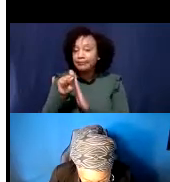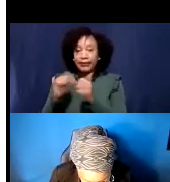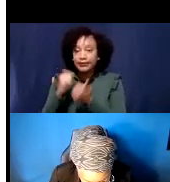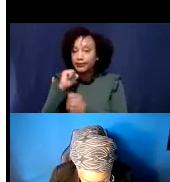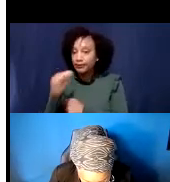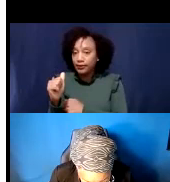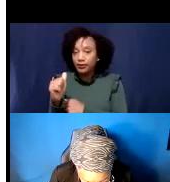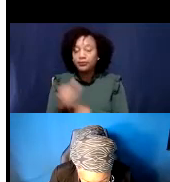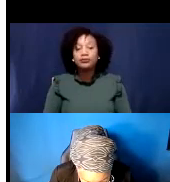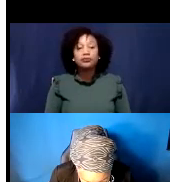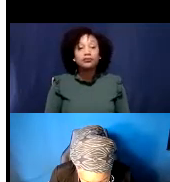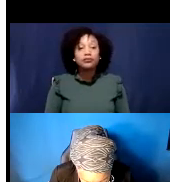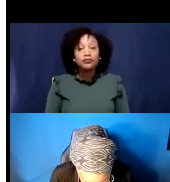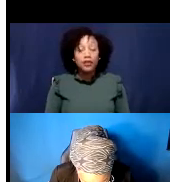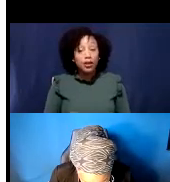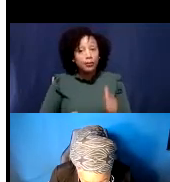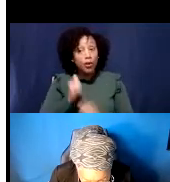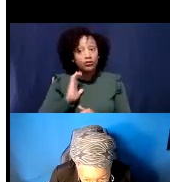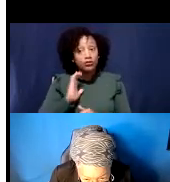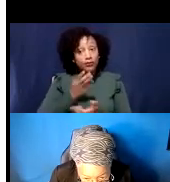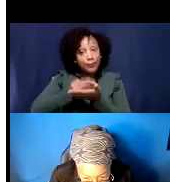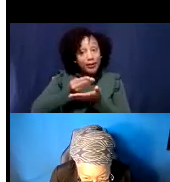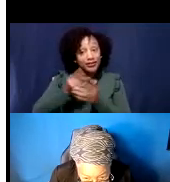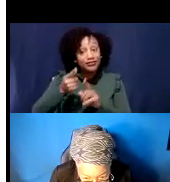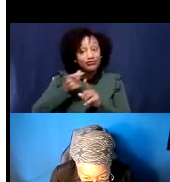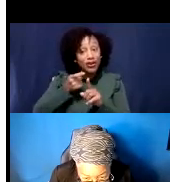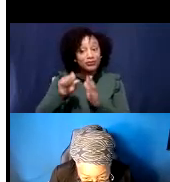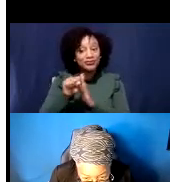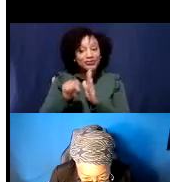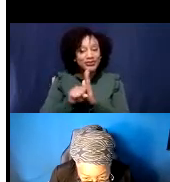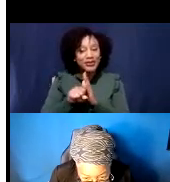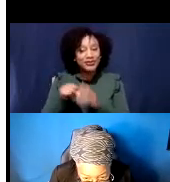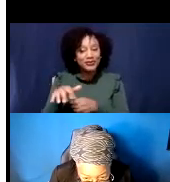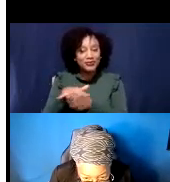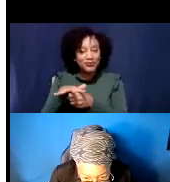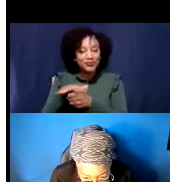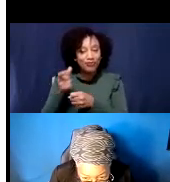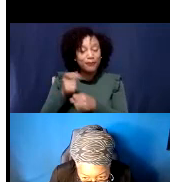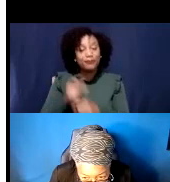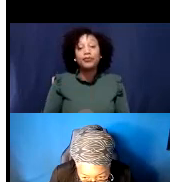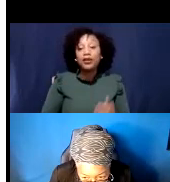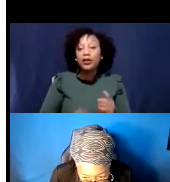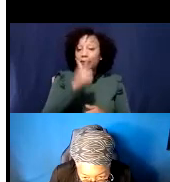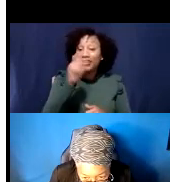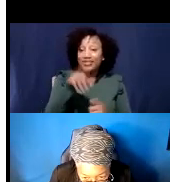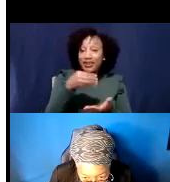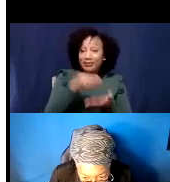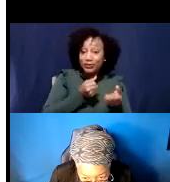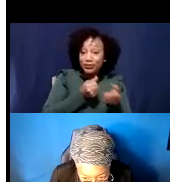despite the fact that most of our funding comes from state sources. Because of this funding, it's vital that all projects